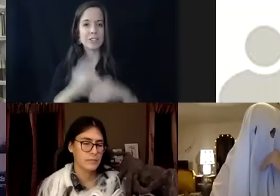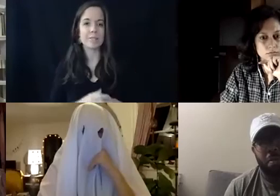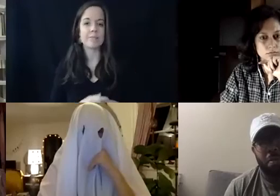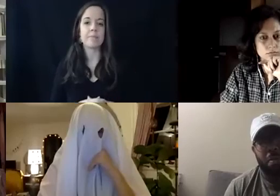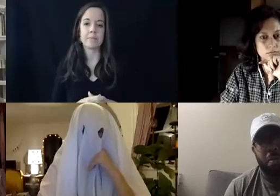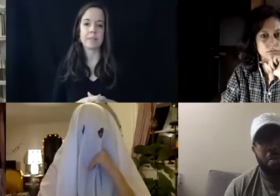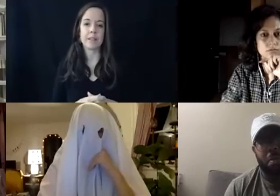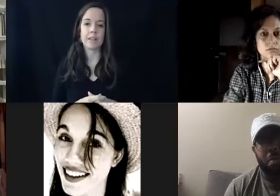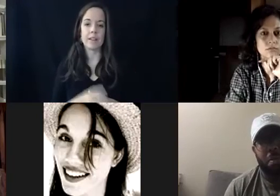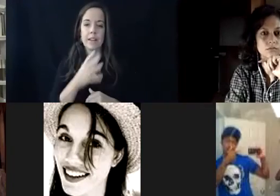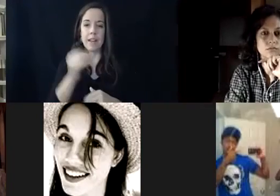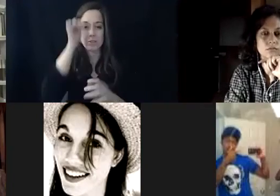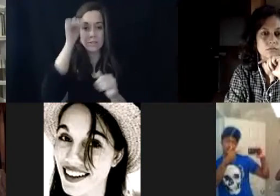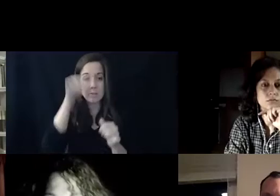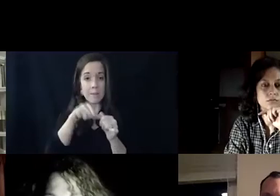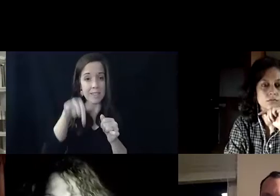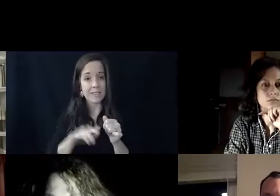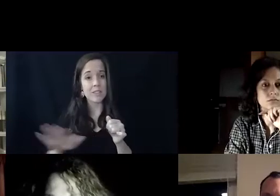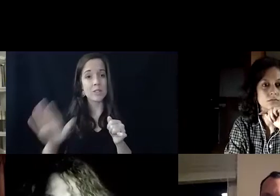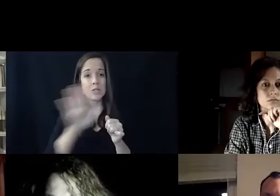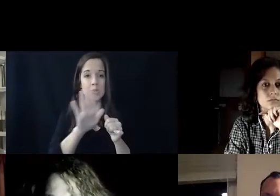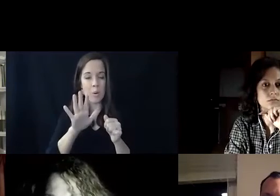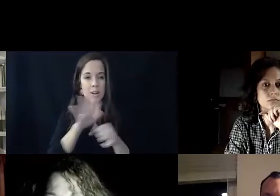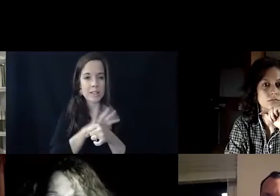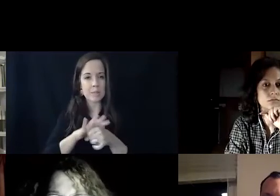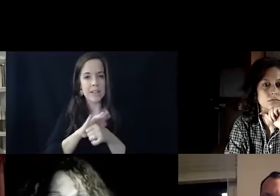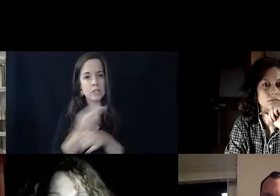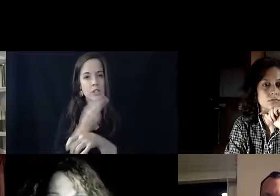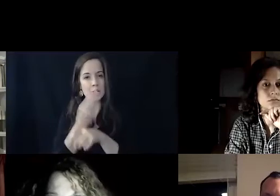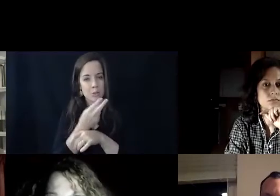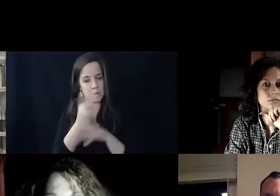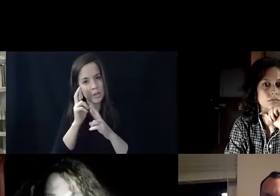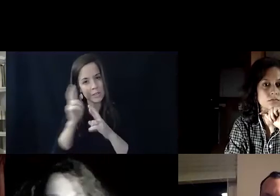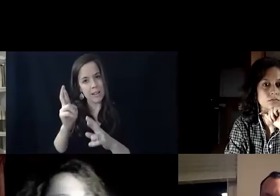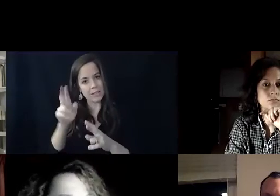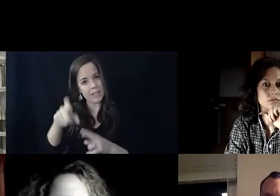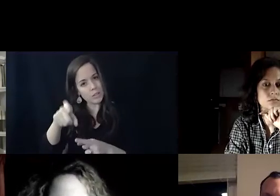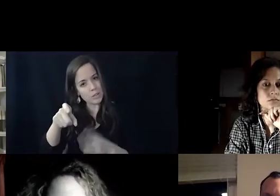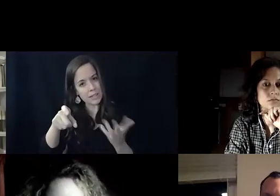And then remember that this is your space to use respectfully as you need. So, you're free to